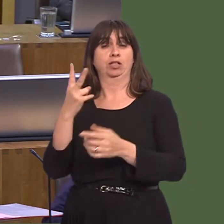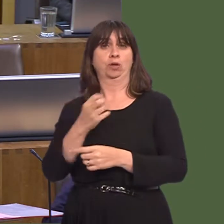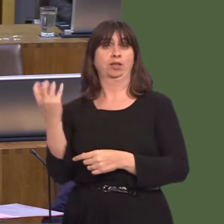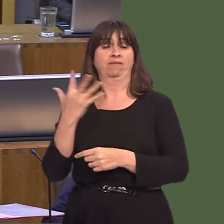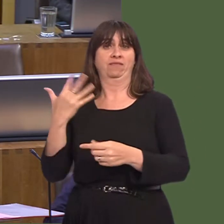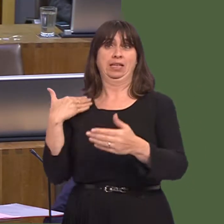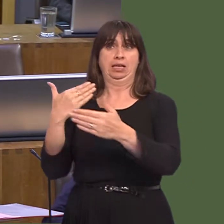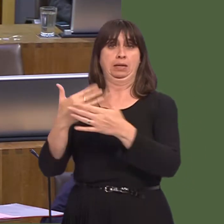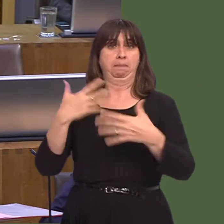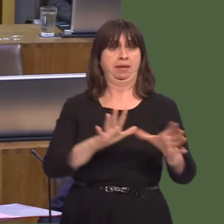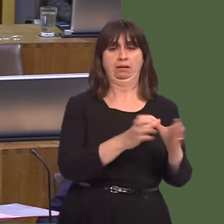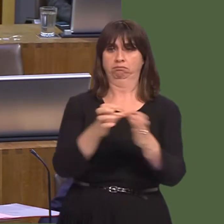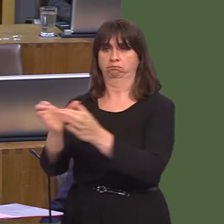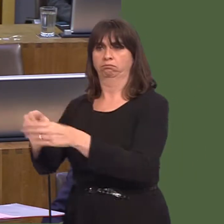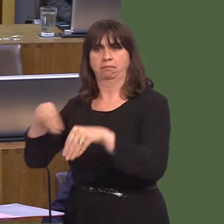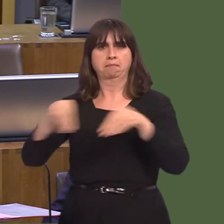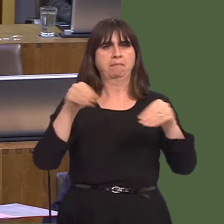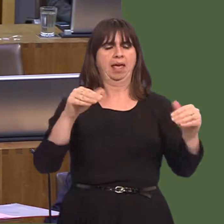made across other employers both in the public and private sectors.